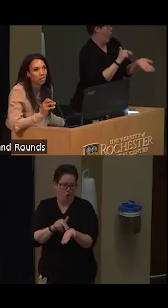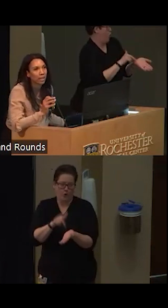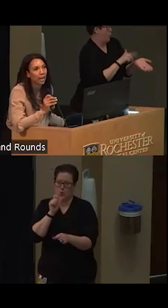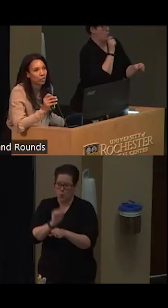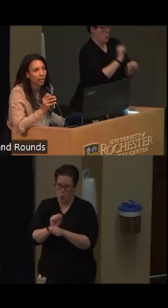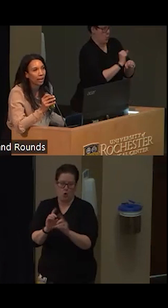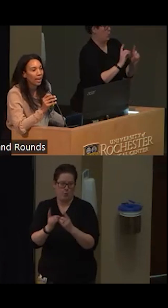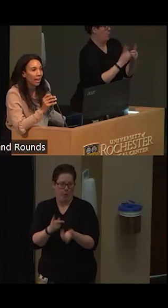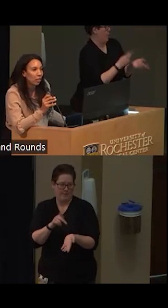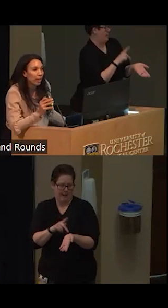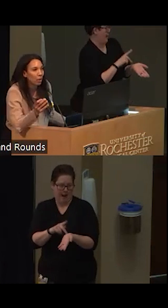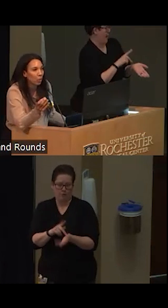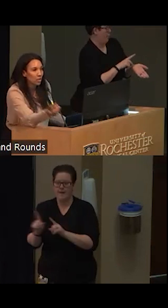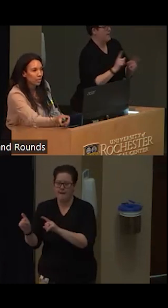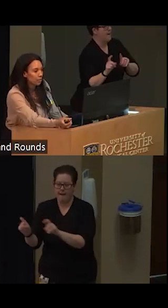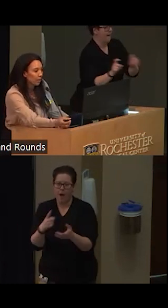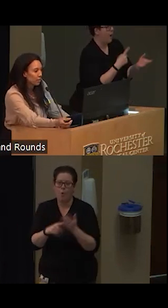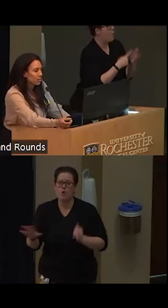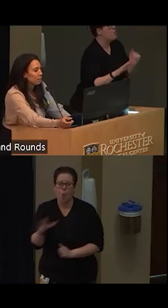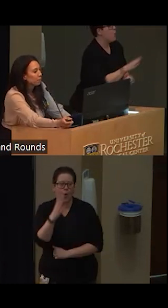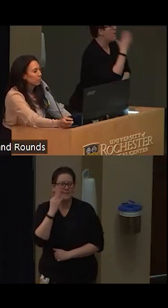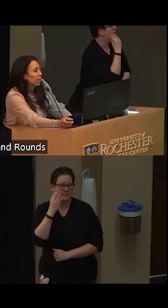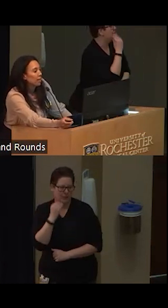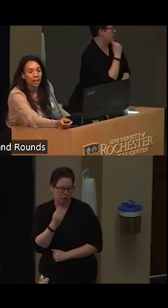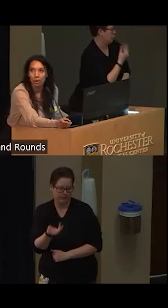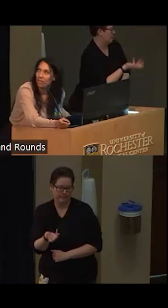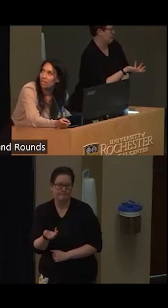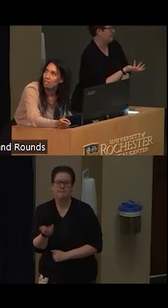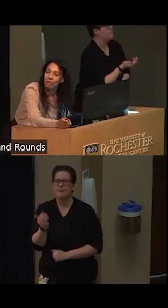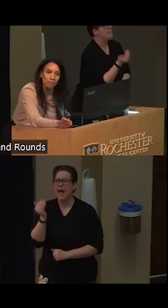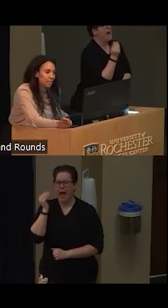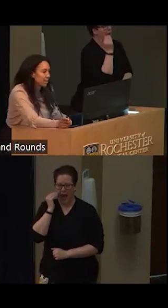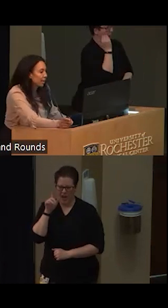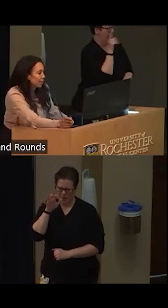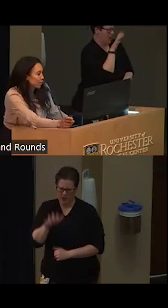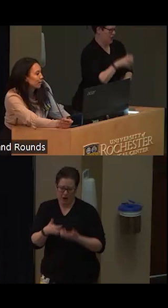of Psychiatry and look at what's their experience and I know this is a very busy slide and I don't